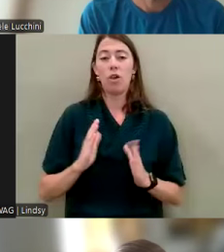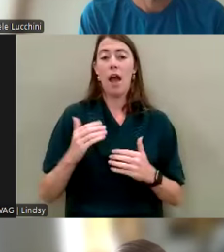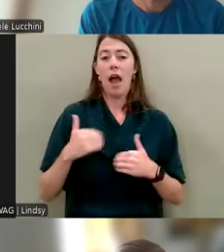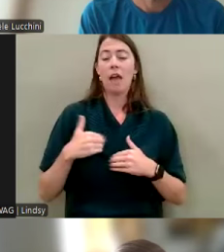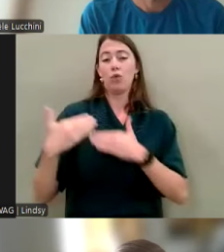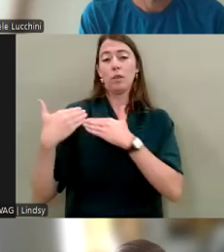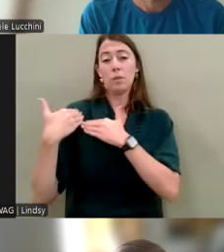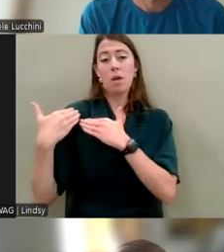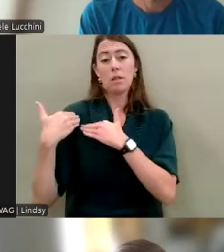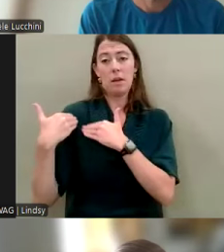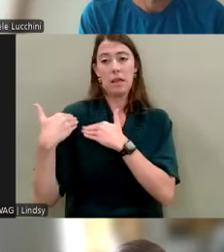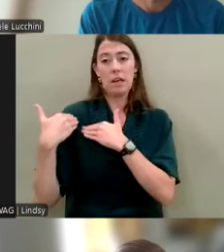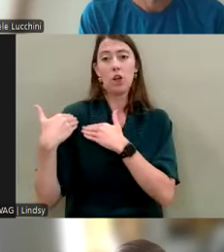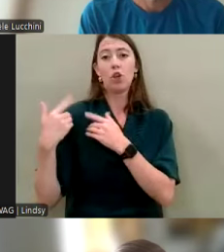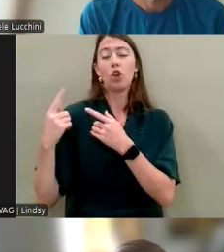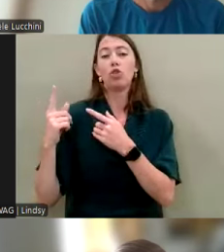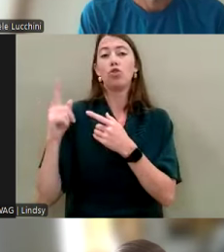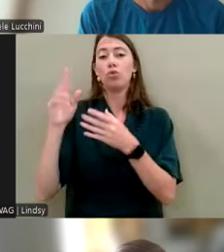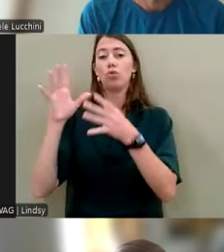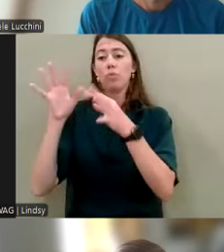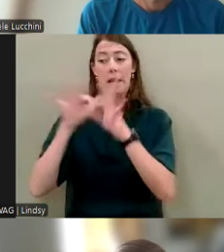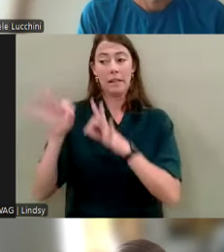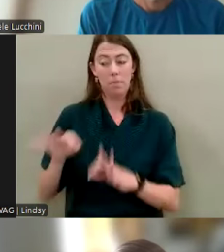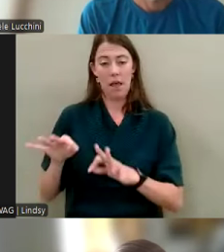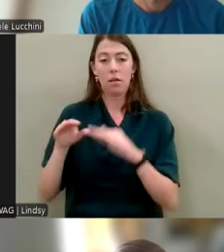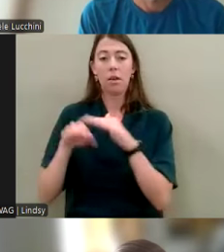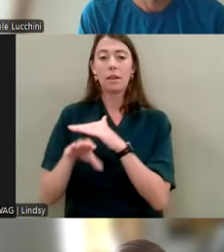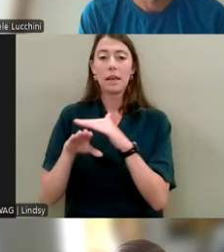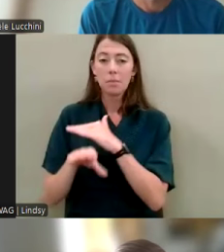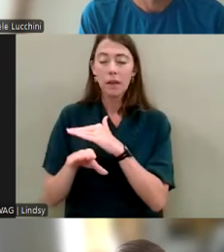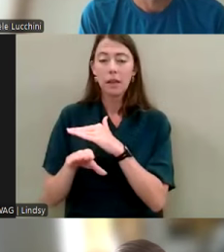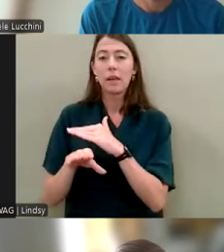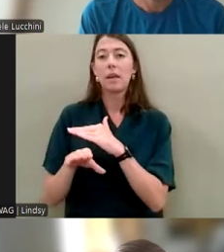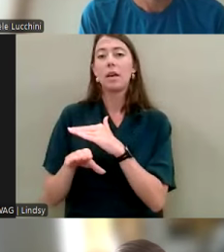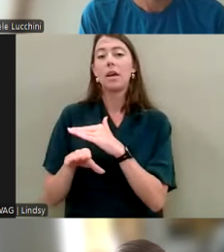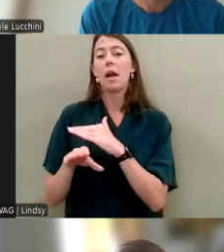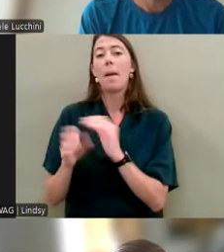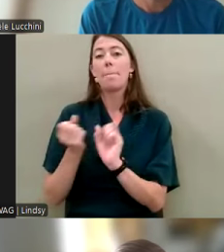to bring up, you know, accessibility and to make sure that it does end up in the requirements,